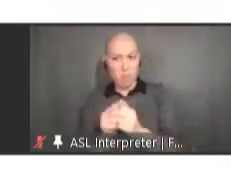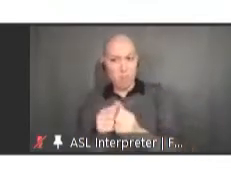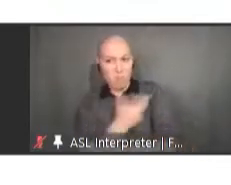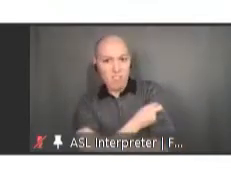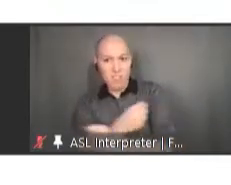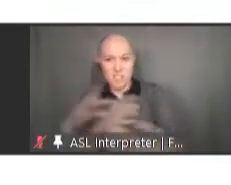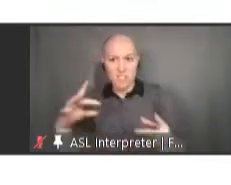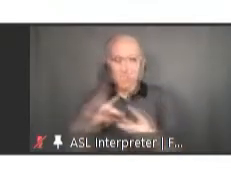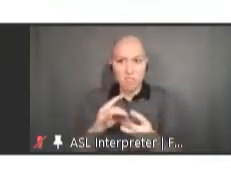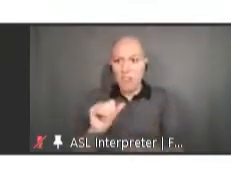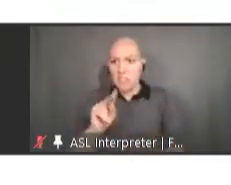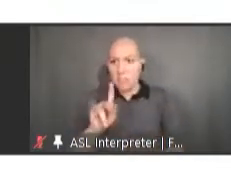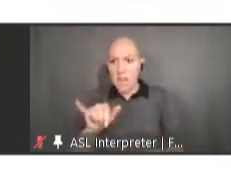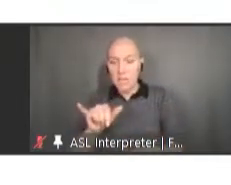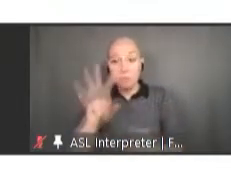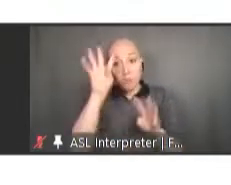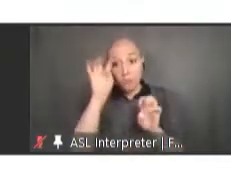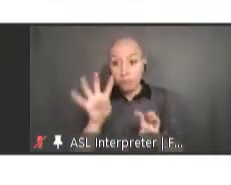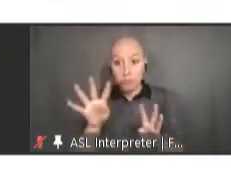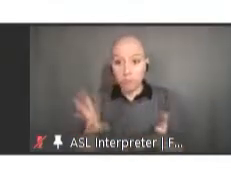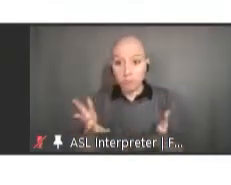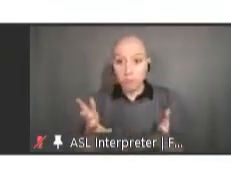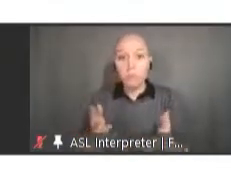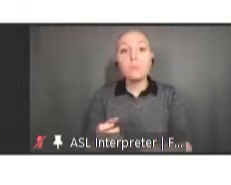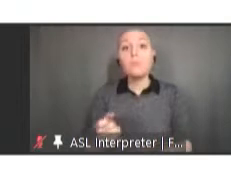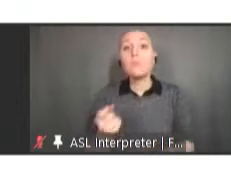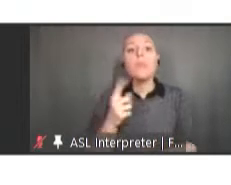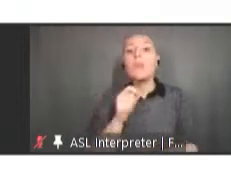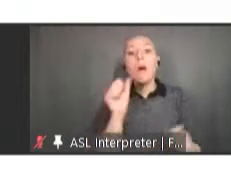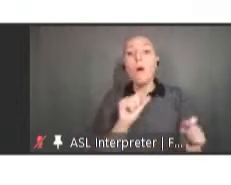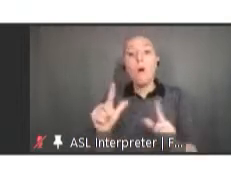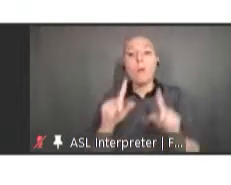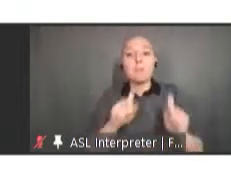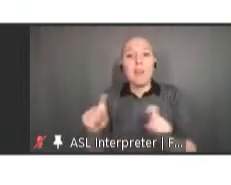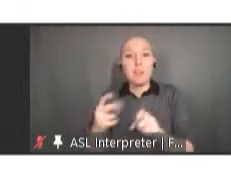not all trials have used them as an endpoint and the serology assays are not standardized between